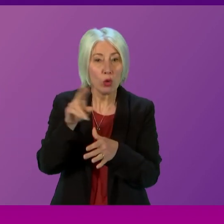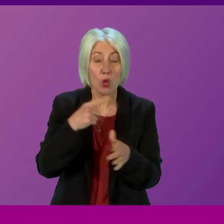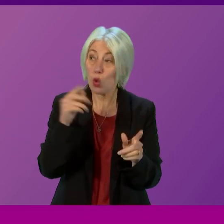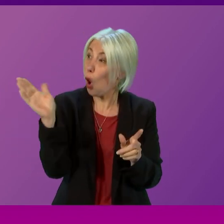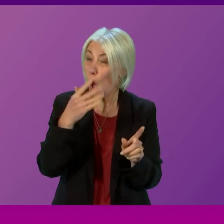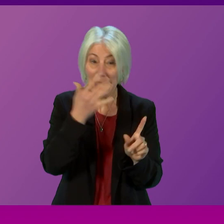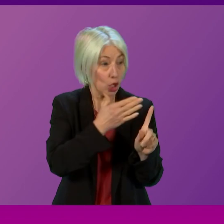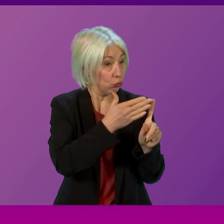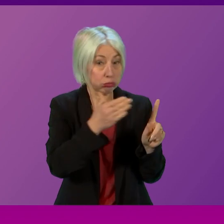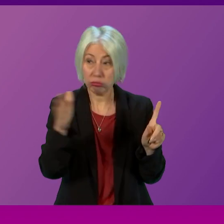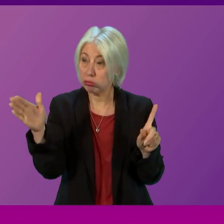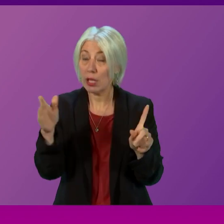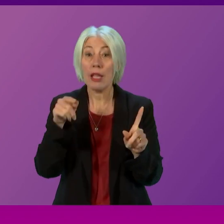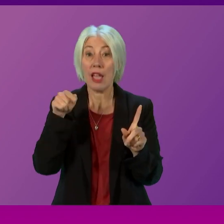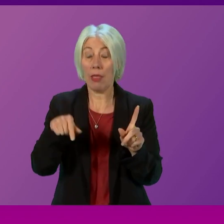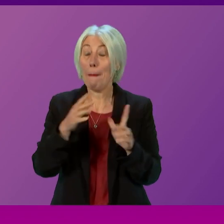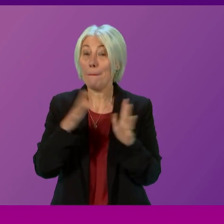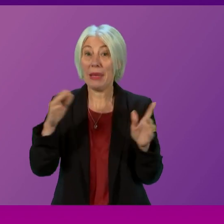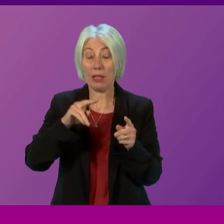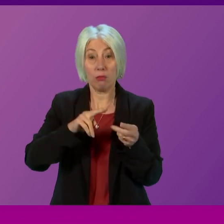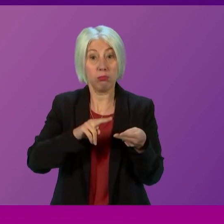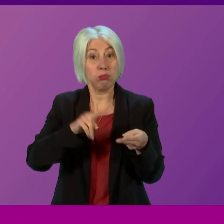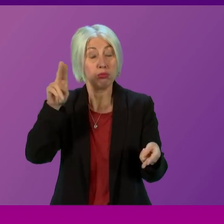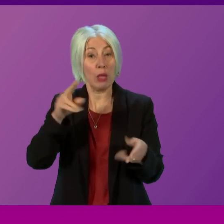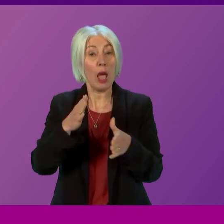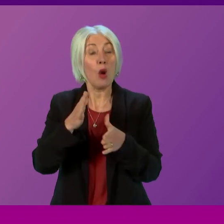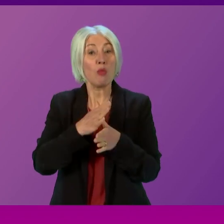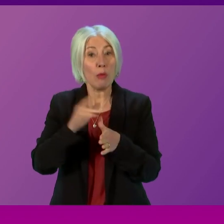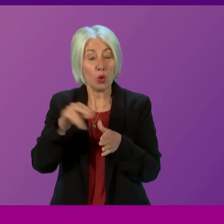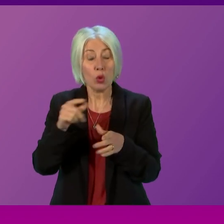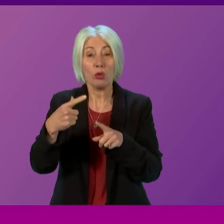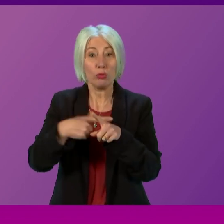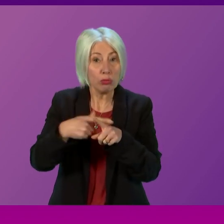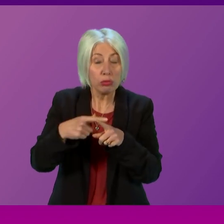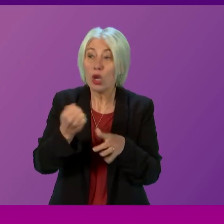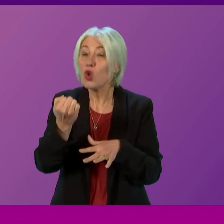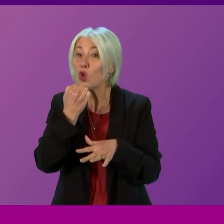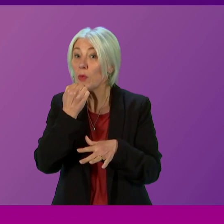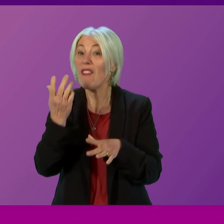we see the largest single-year increase in primary school literacy and numeracy since data collection